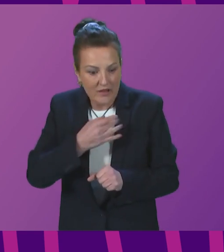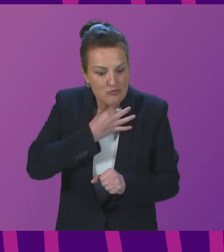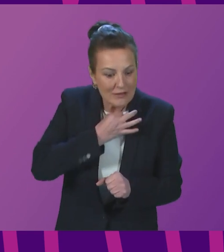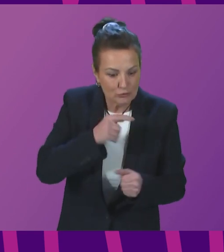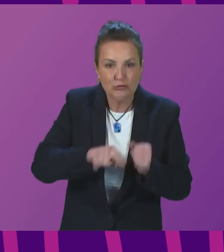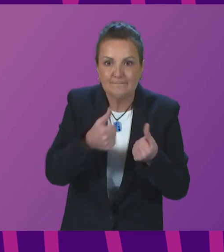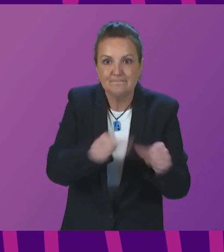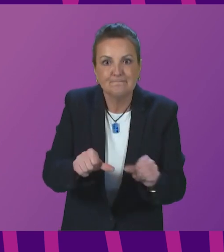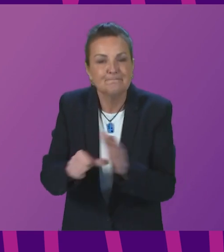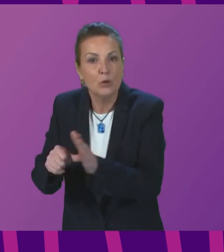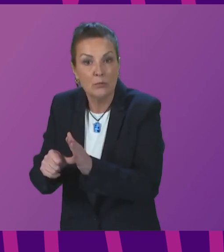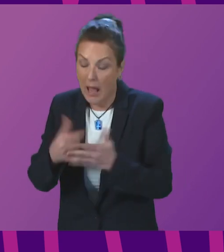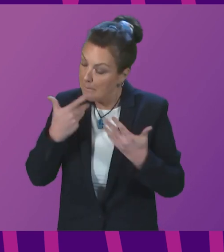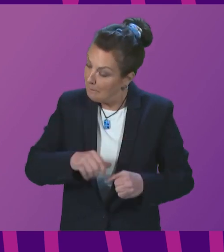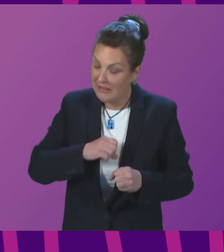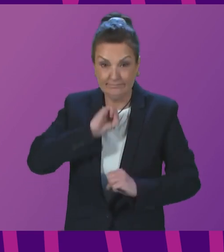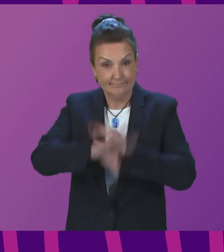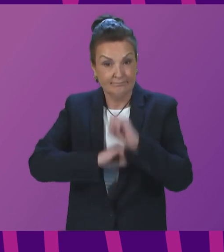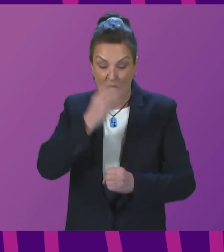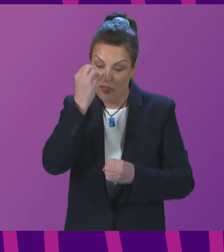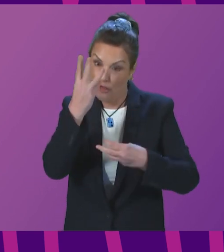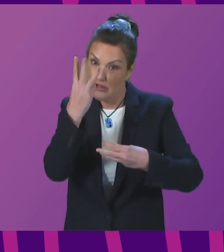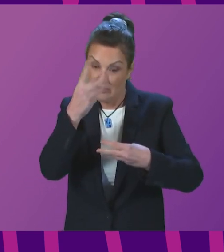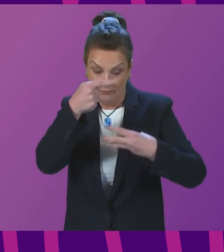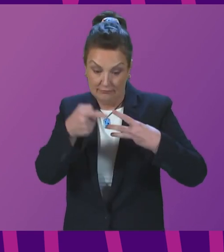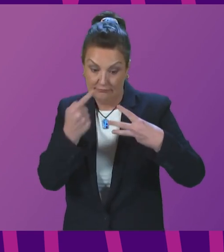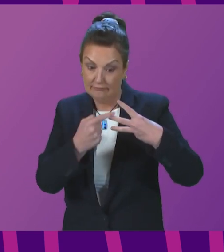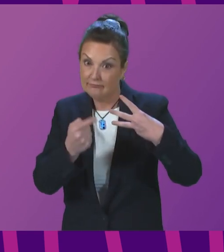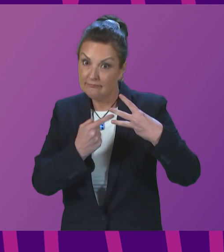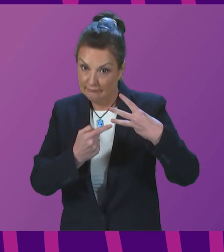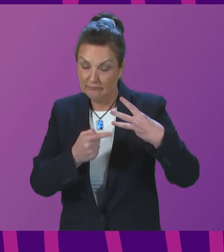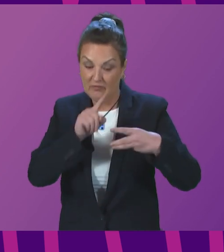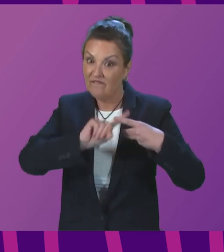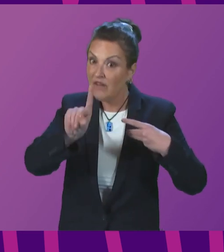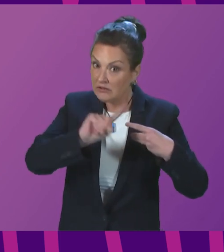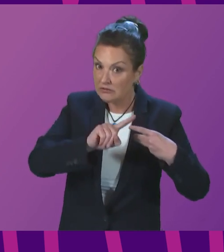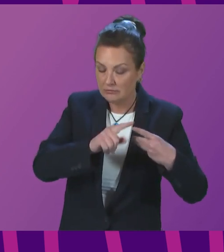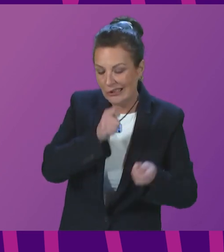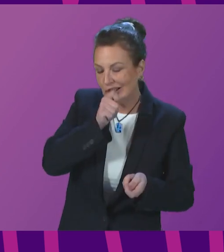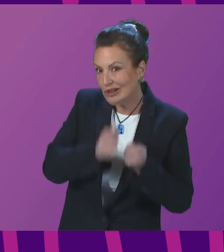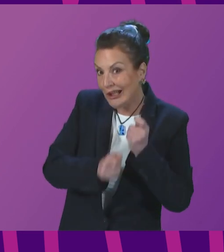The three key steps in mitigation that were taken were, first, the final payment that